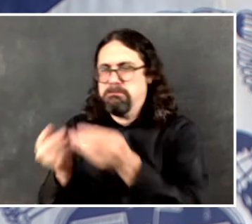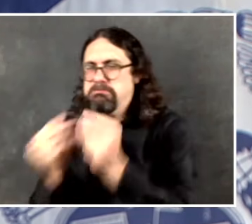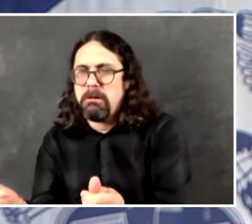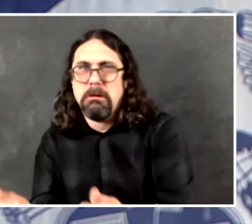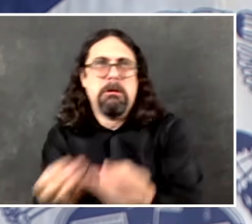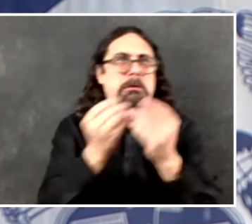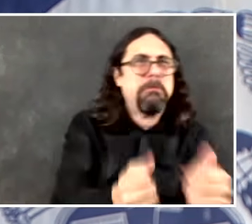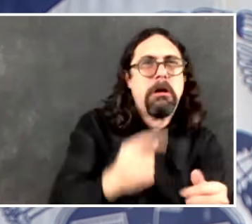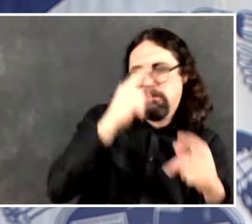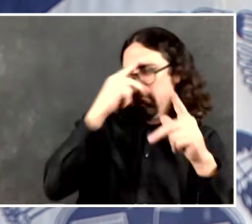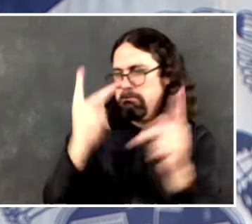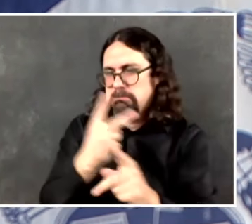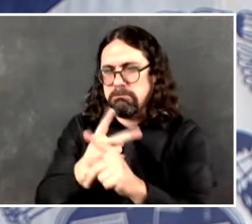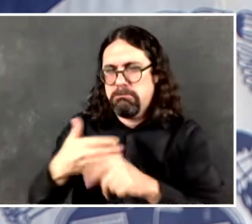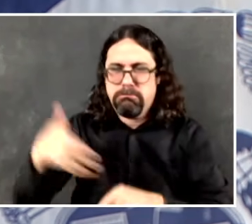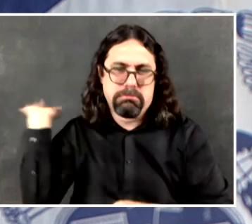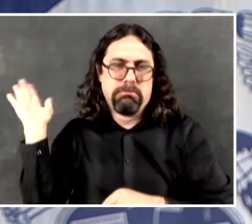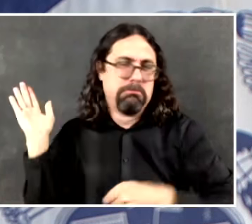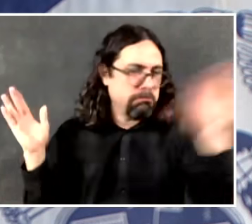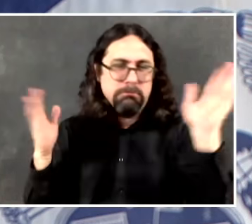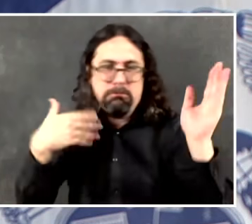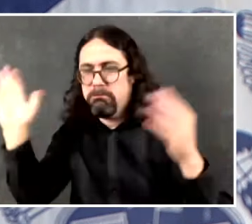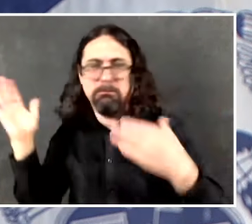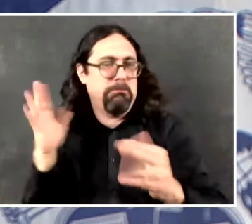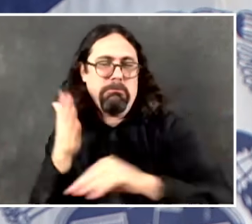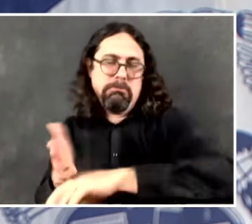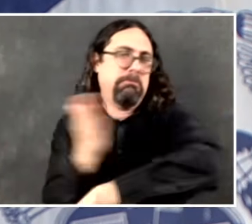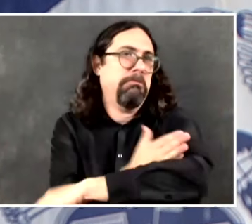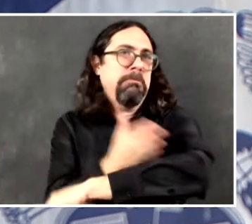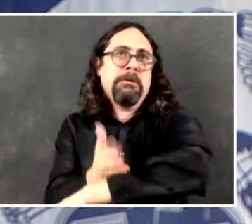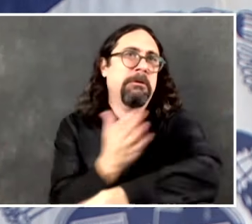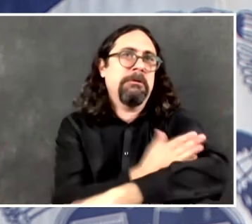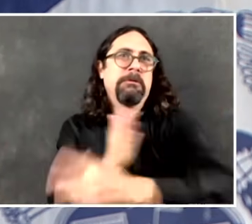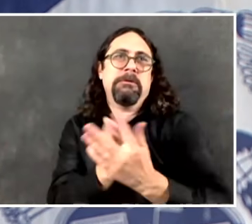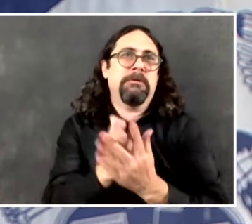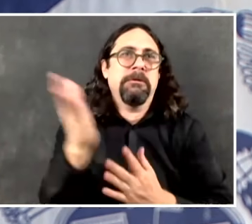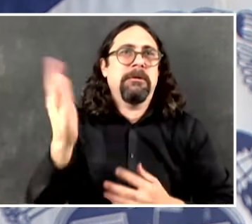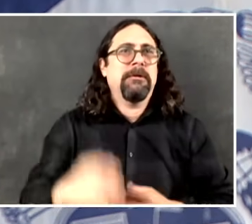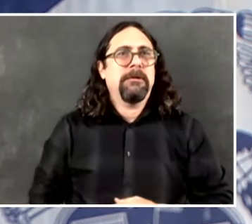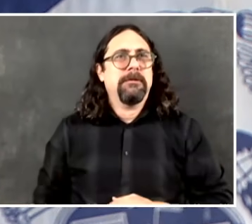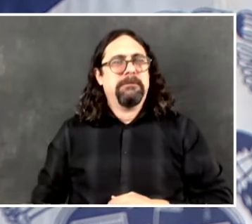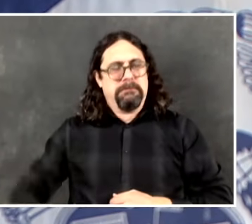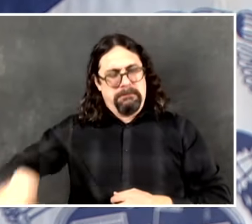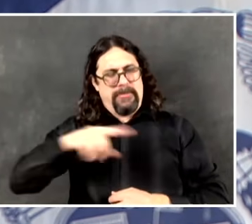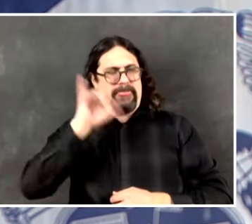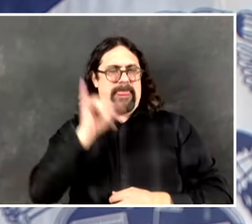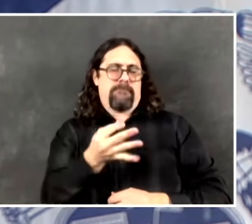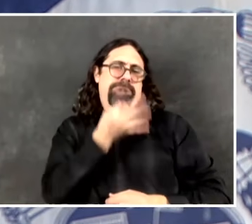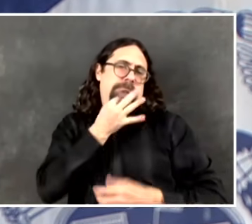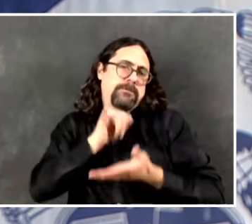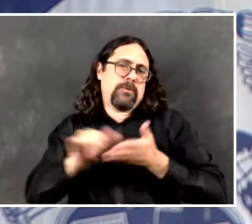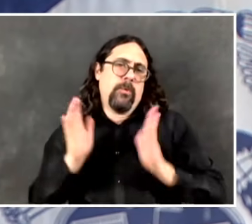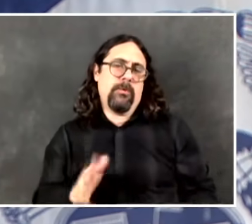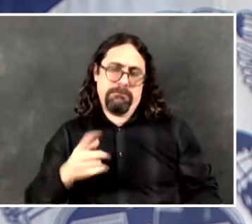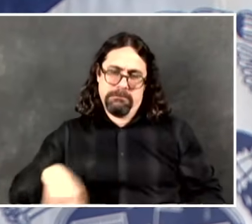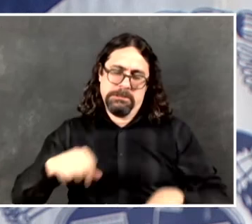FIND WAYS TO BEAT THEM BACK AND MAKE PROFOUND CHANGES, AS ONLY NEW YORKERS CAN